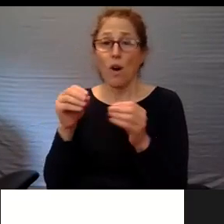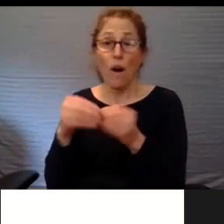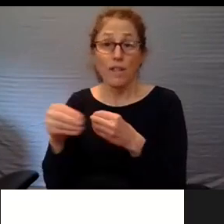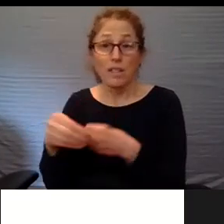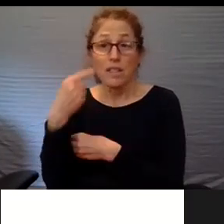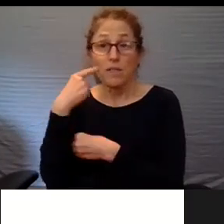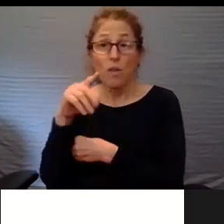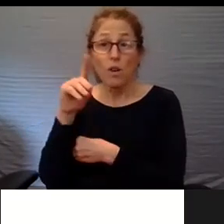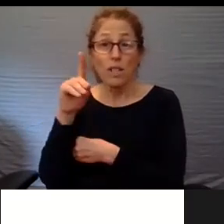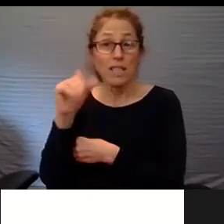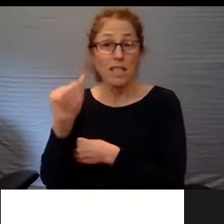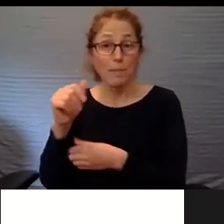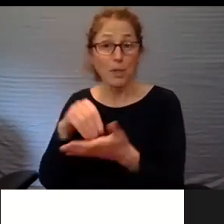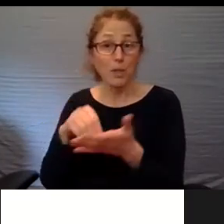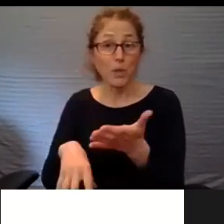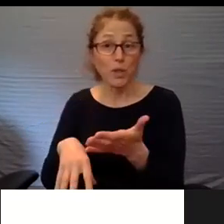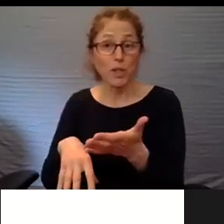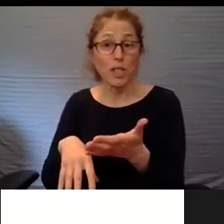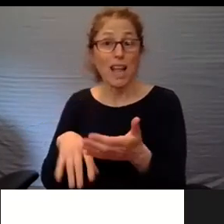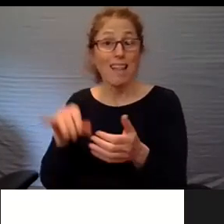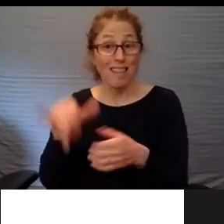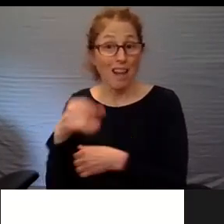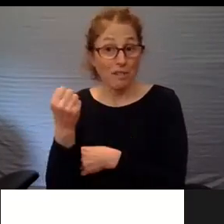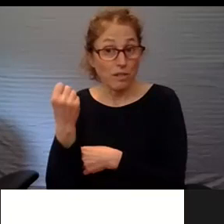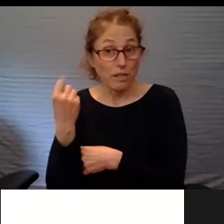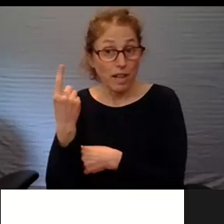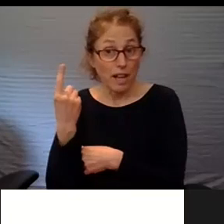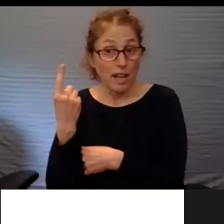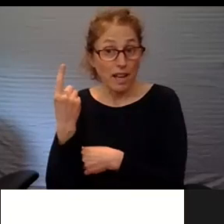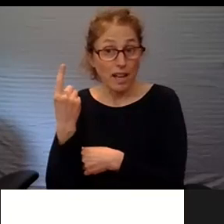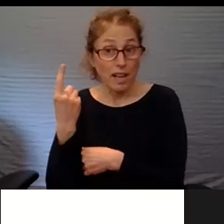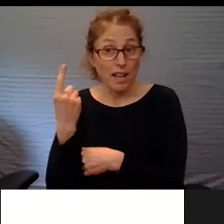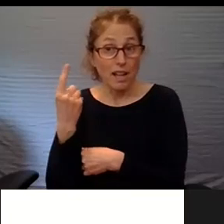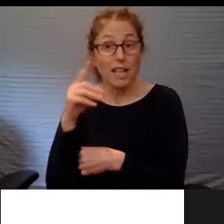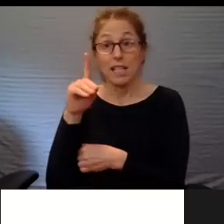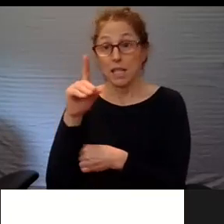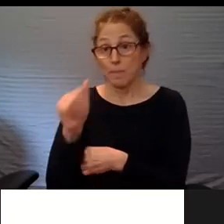of disability students that understand disability and know what